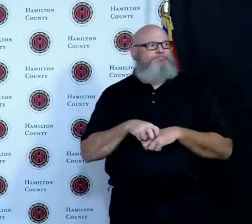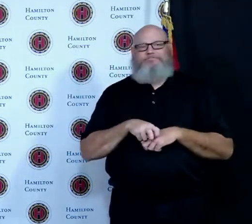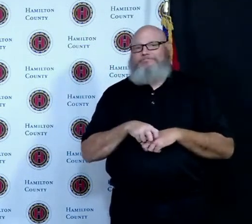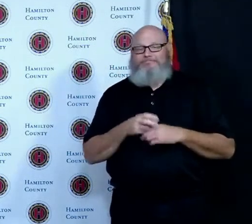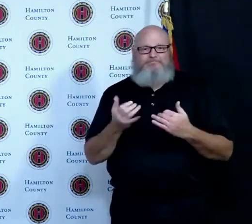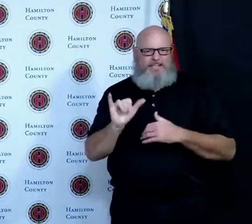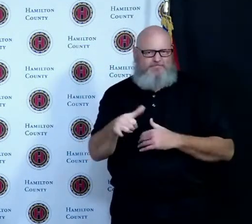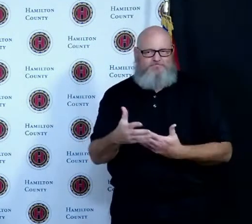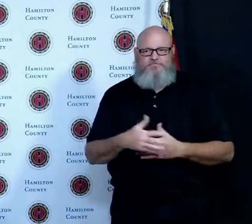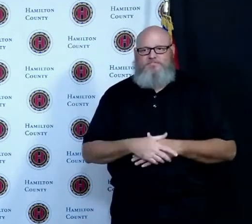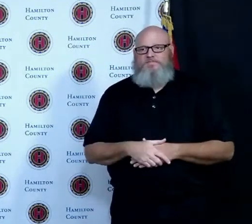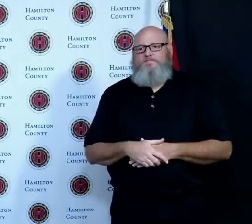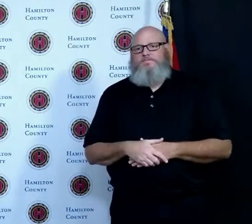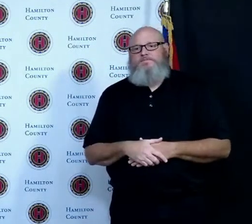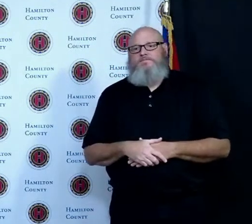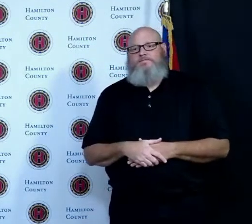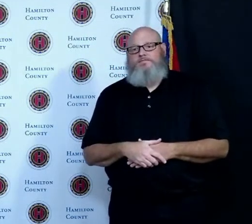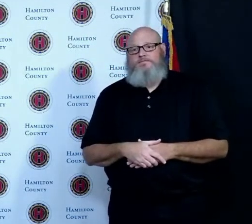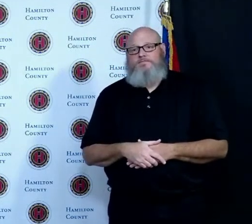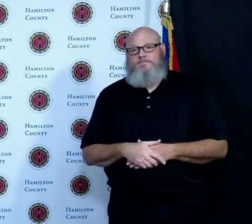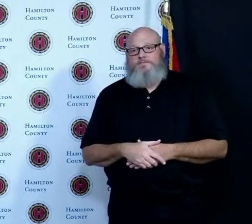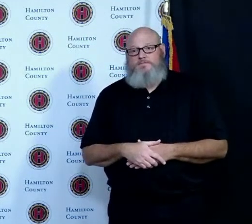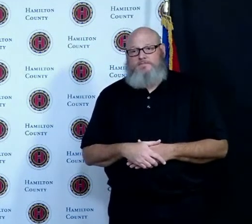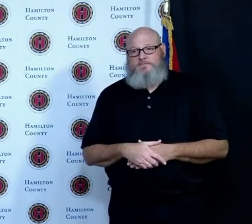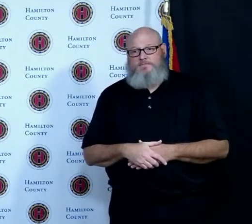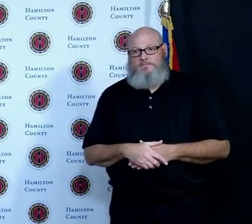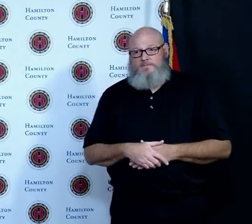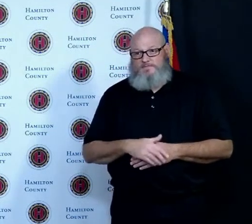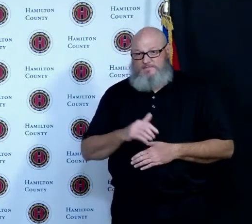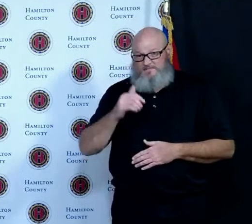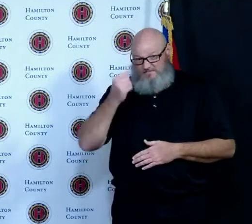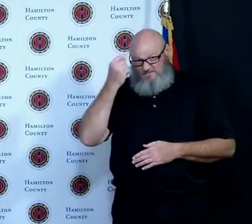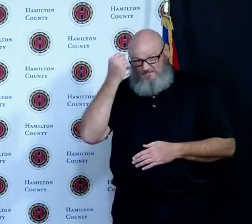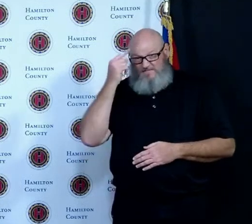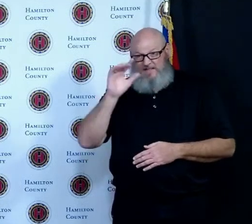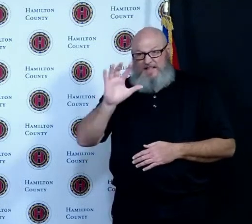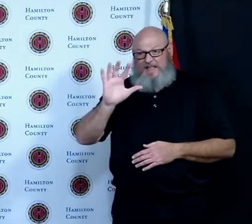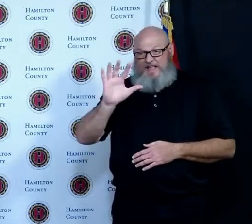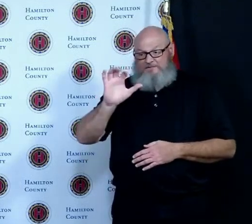important to to count all of those doses when you think about Hamilton County we have more than 500